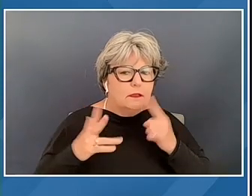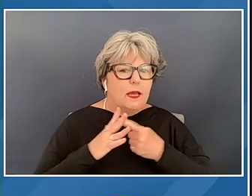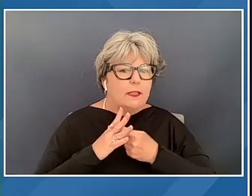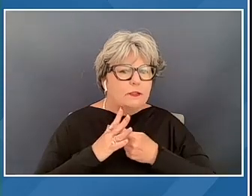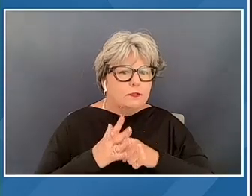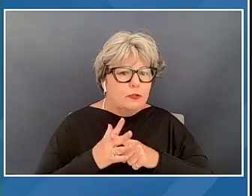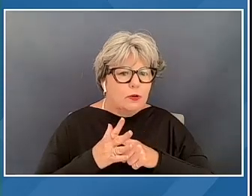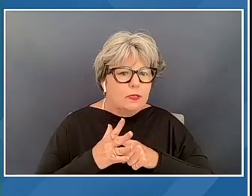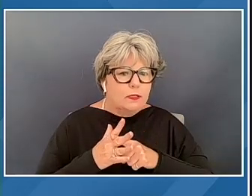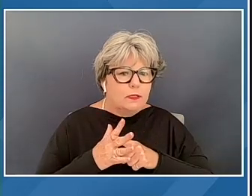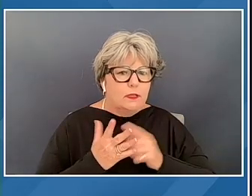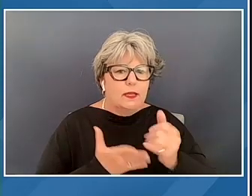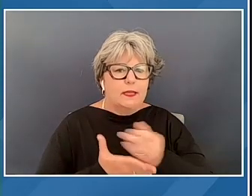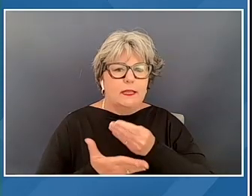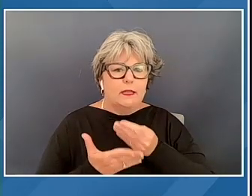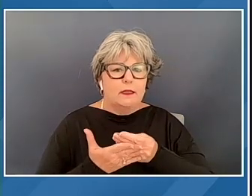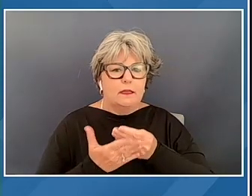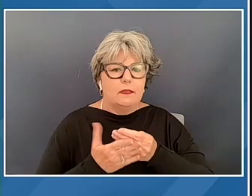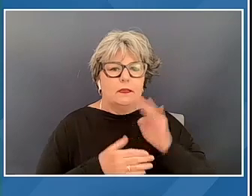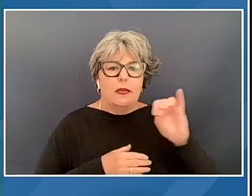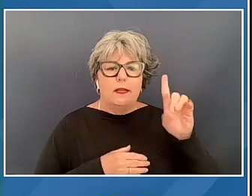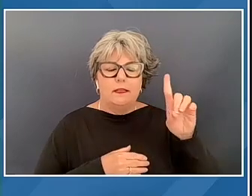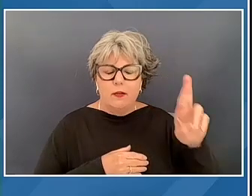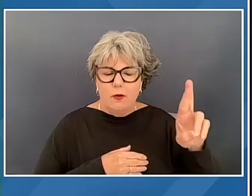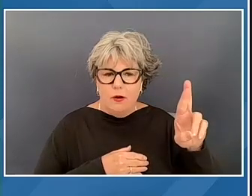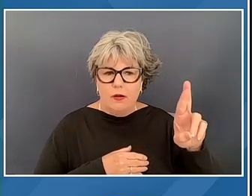income payment plan that I've been paying